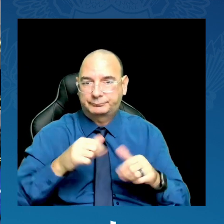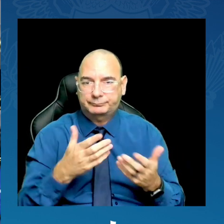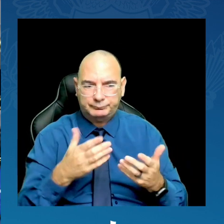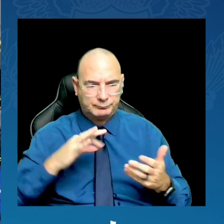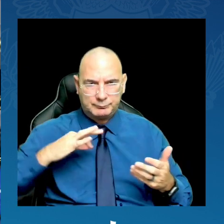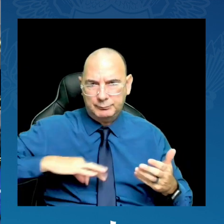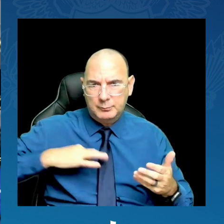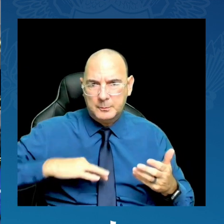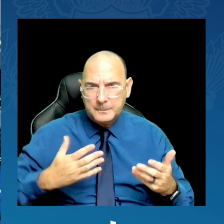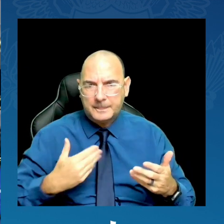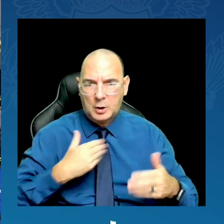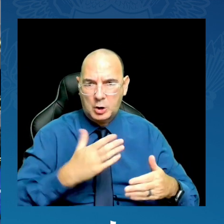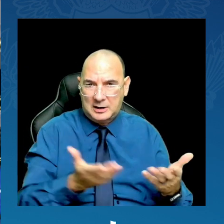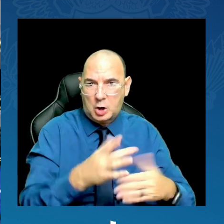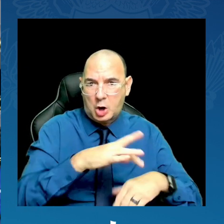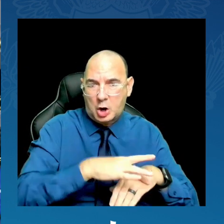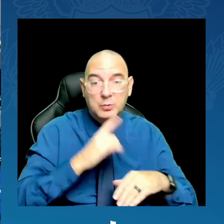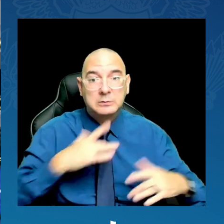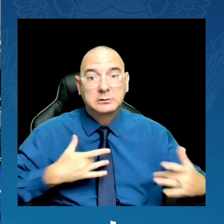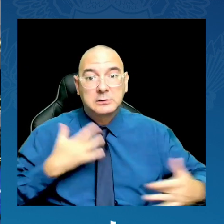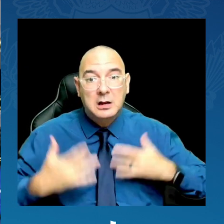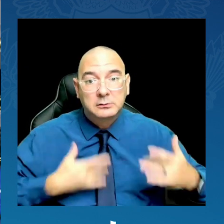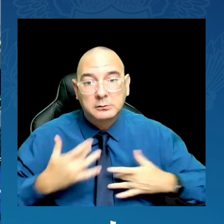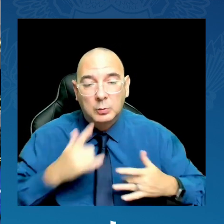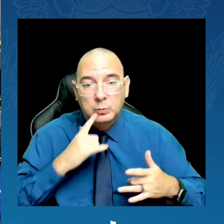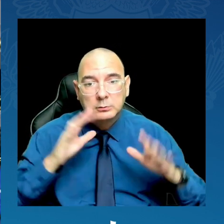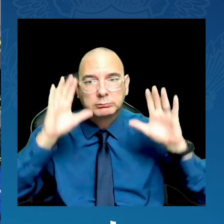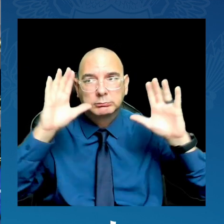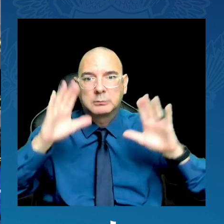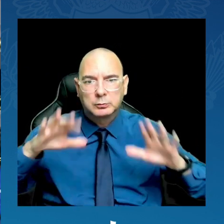that we will make in space in the years to come. Thank you.